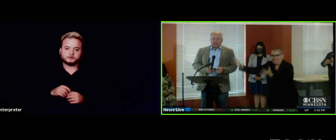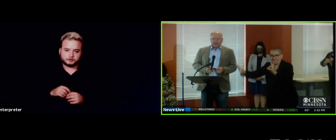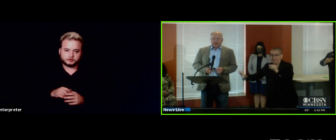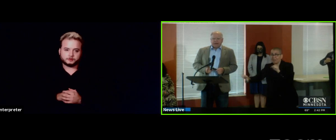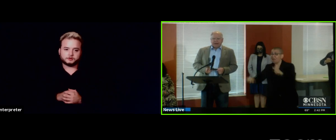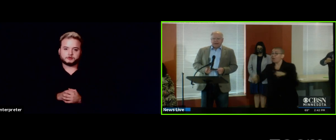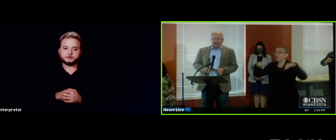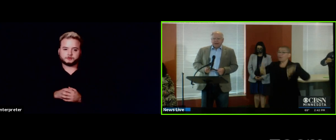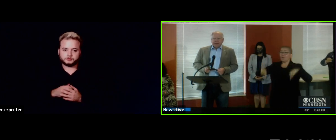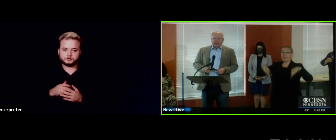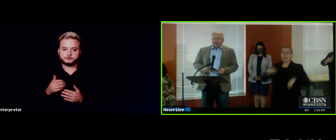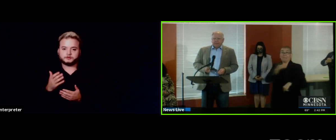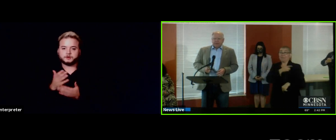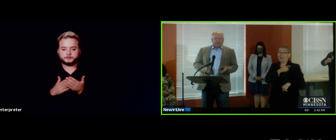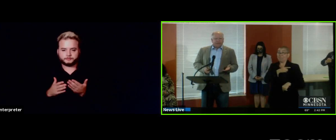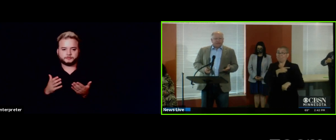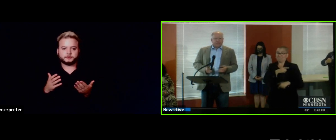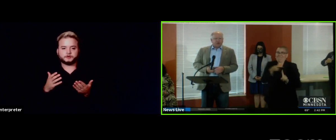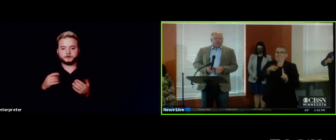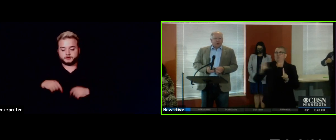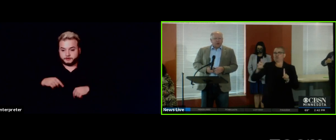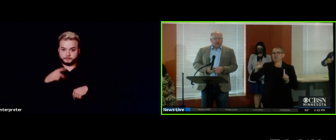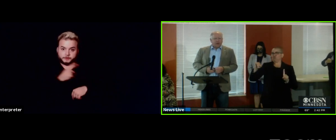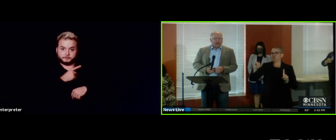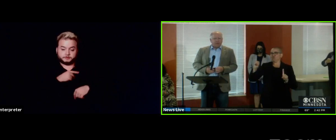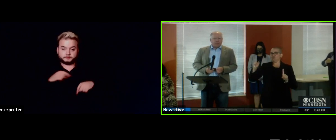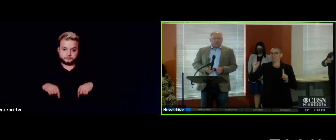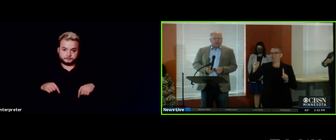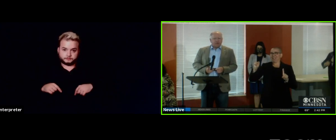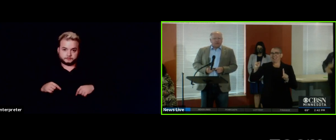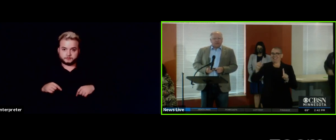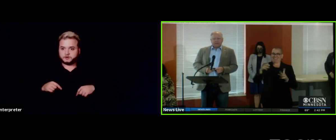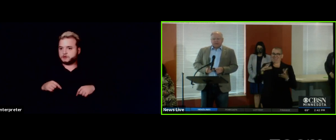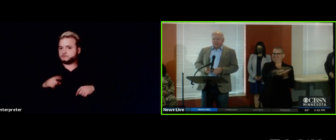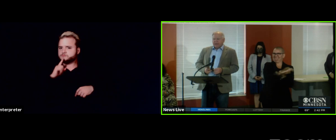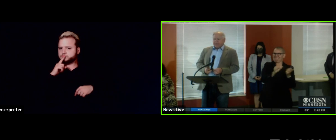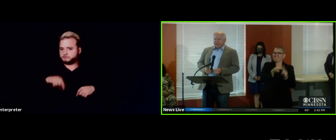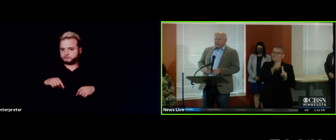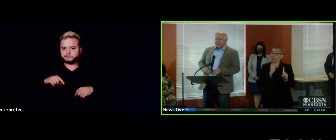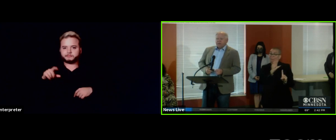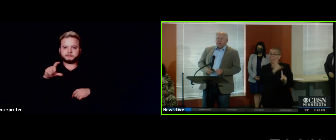by the police killing of George Floyd. Folks took to the streets and again I think we know